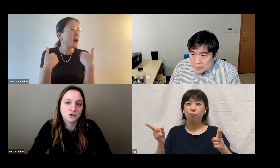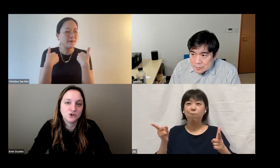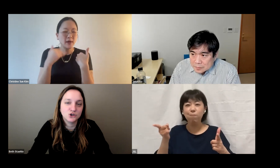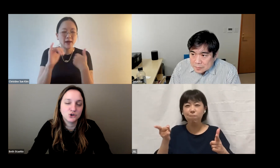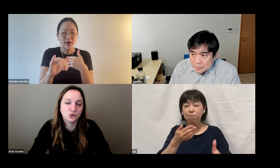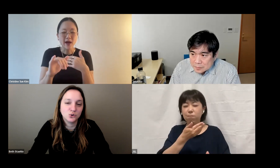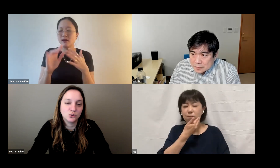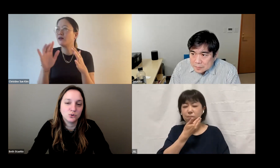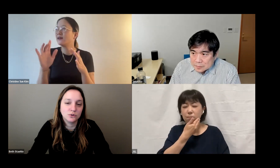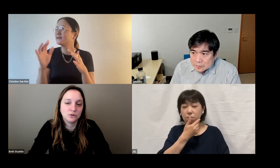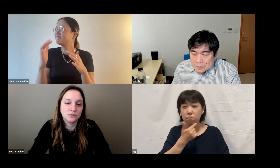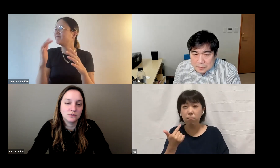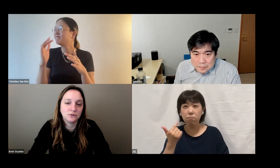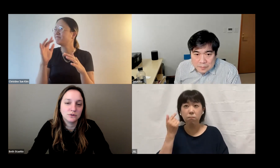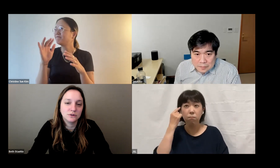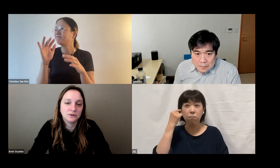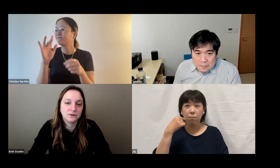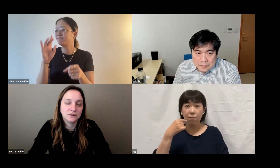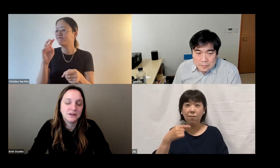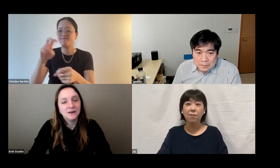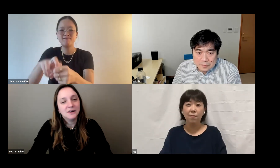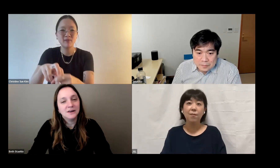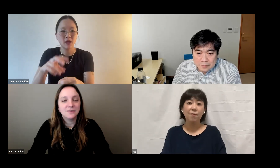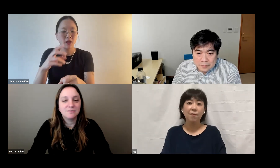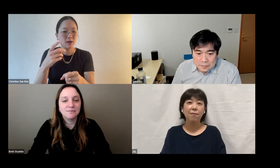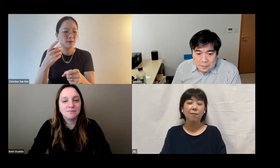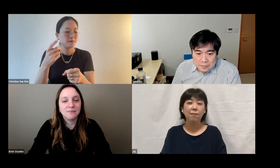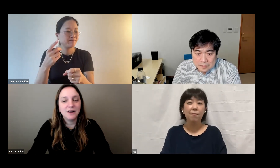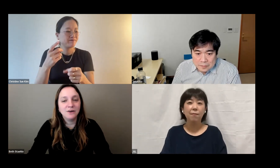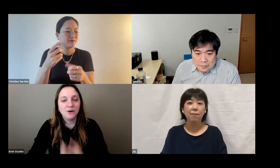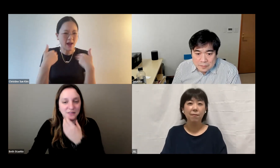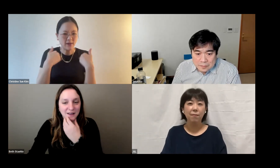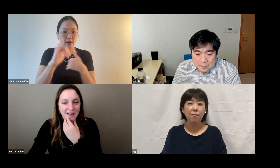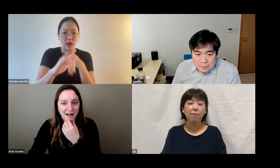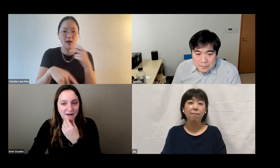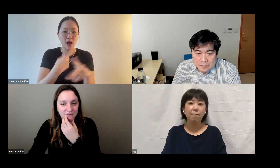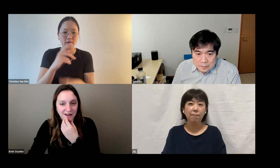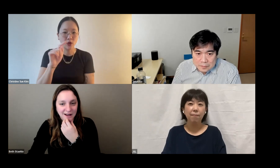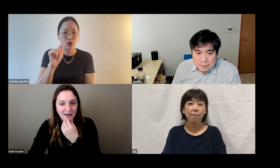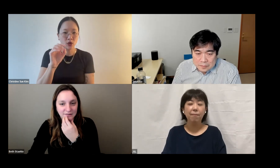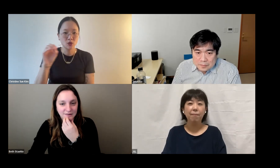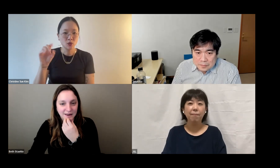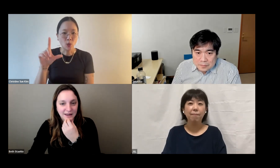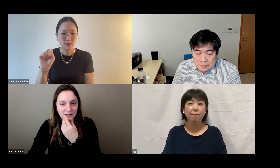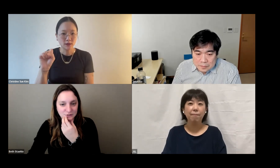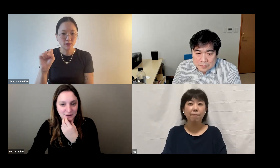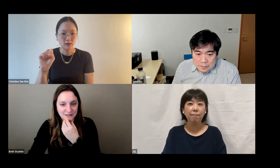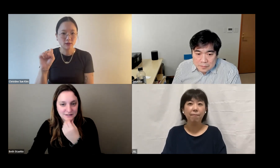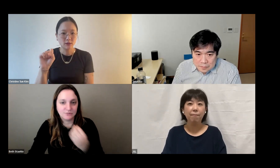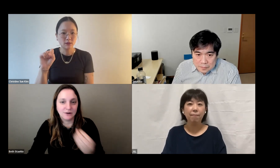to … I don’t know, I think have that engagement right